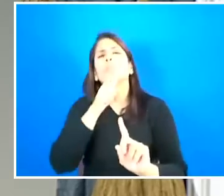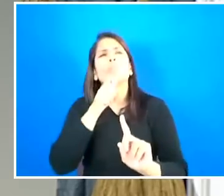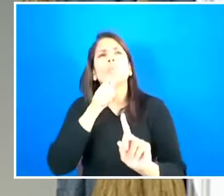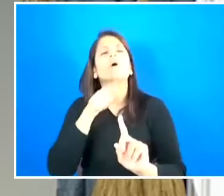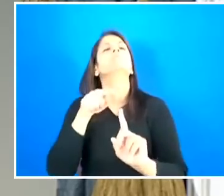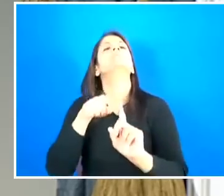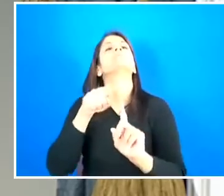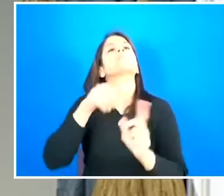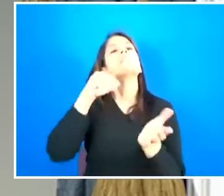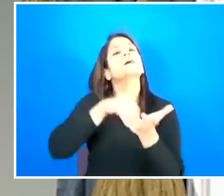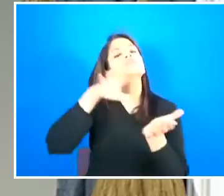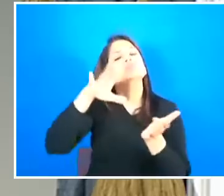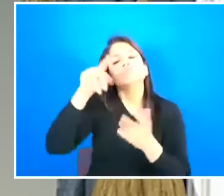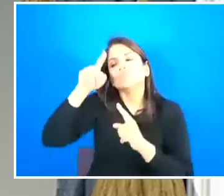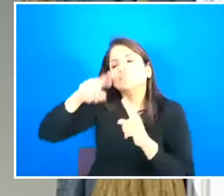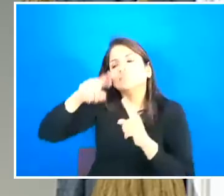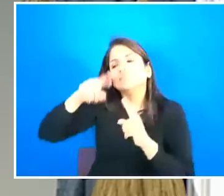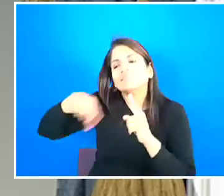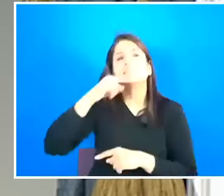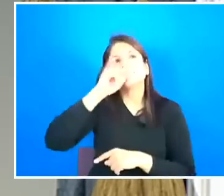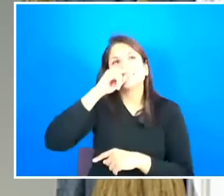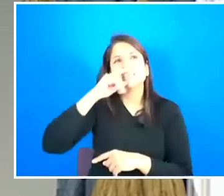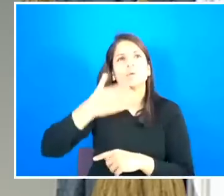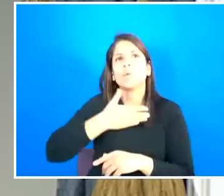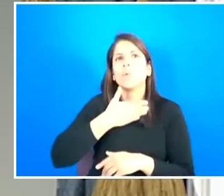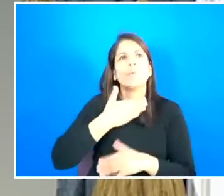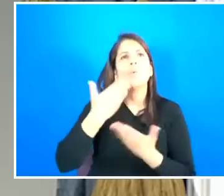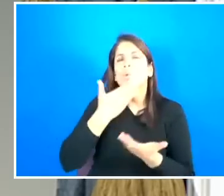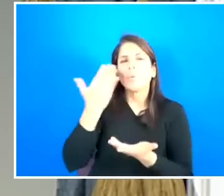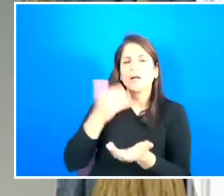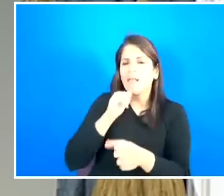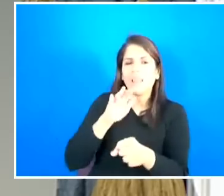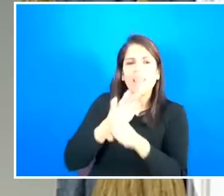ASSESS WHERE ARE THEY. HAVE THEY MET THE STANDAR DOR HAVE THEY NOT YET MET